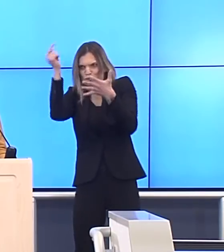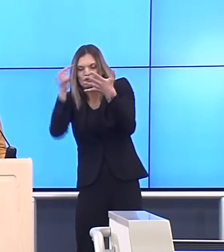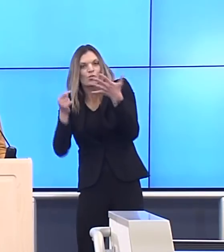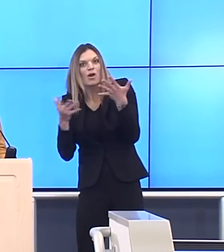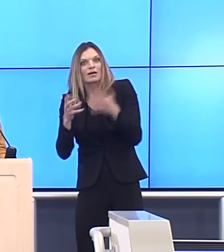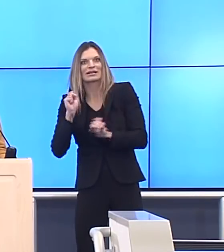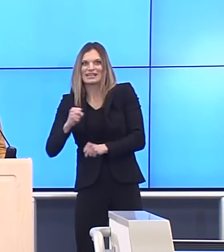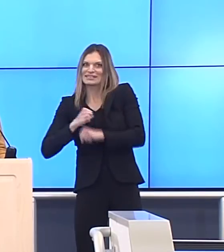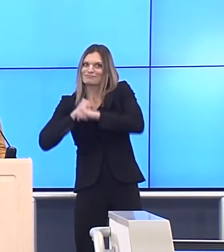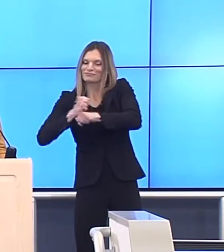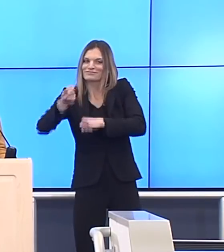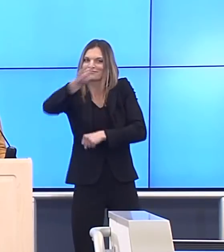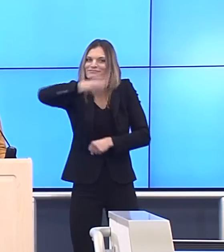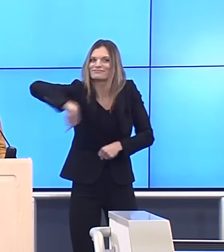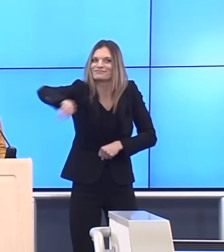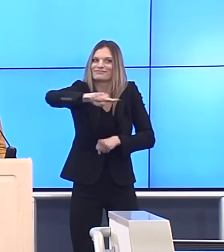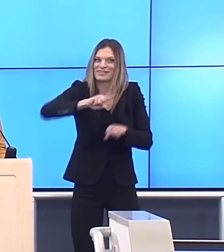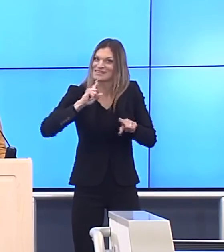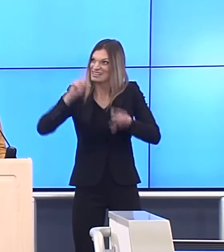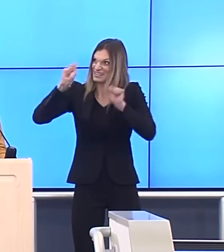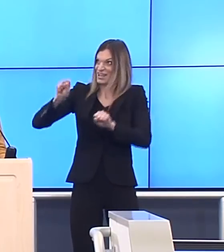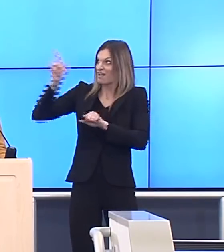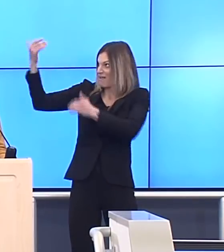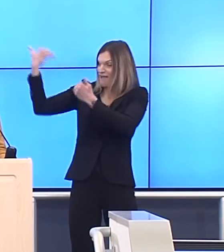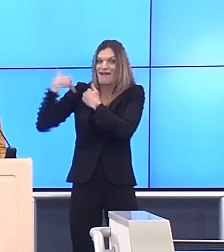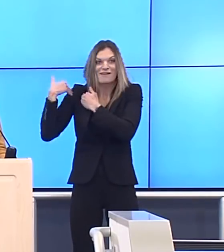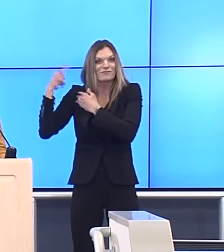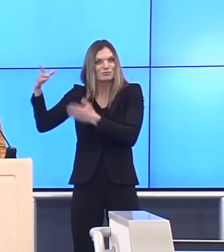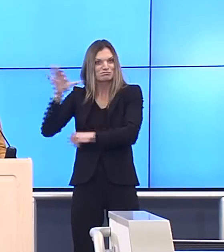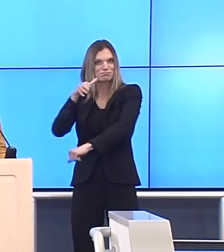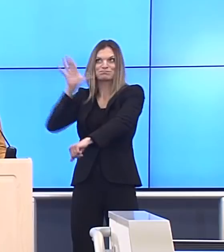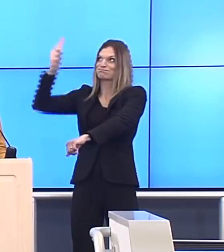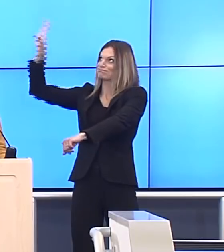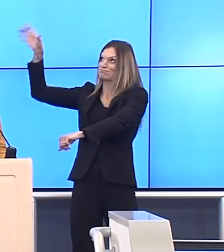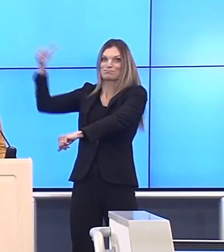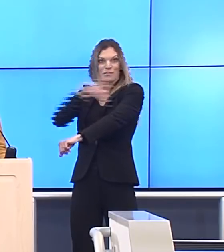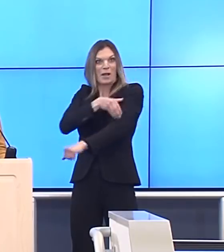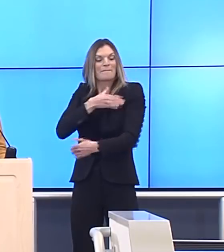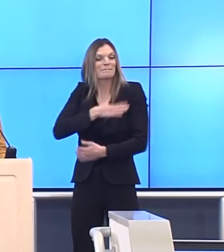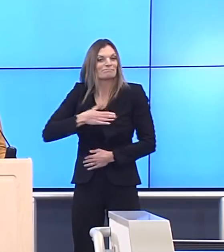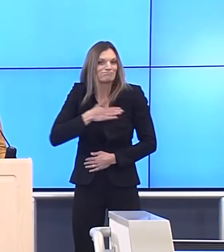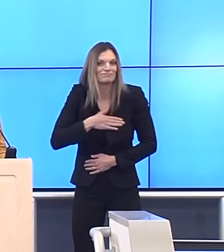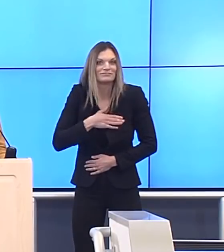DAYS. PRESIDENT TRUMP HAS AN OPPORTUNITY TO MEET THE NEEDS OF THE PEOPLE OF THIS COUNTRY AND EXTEND LIFE SAVING SUPPORT